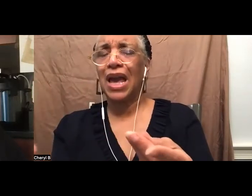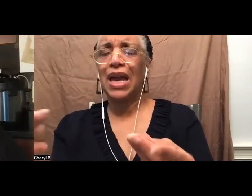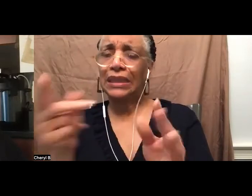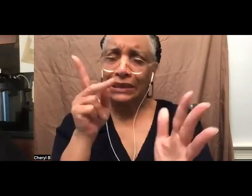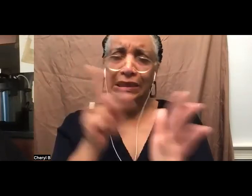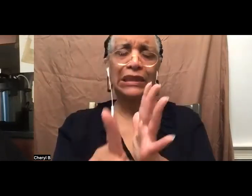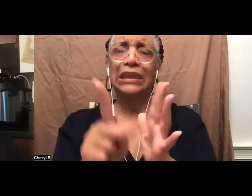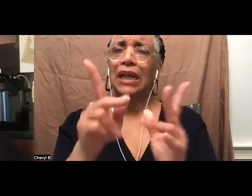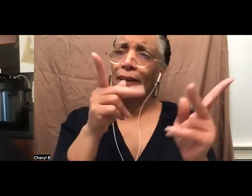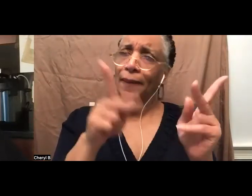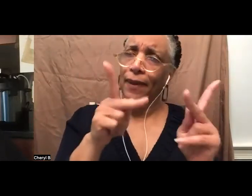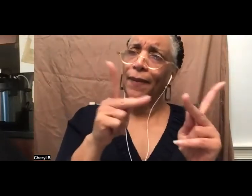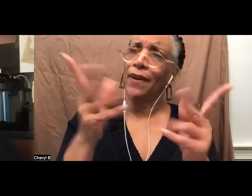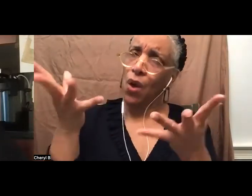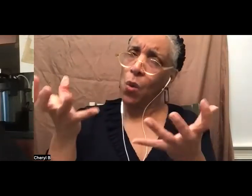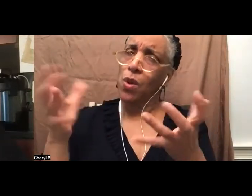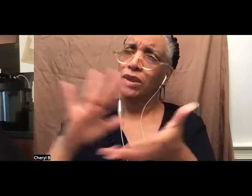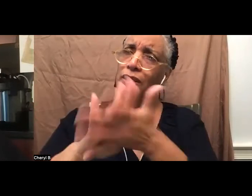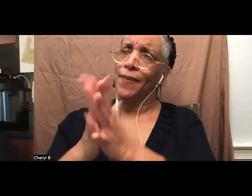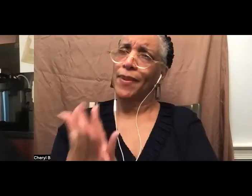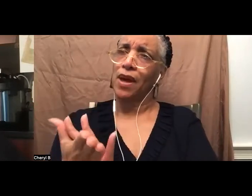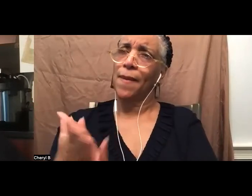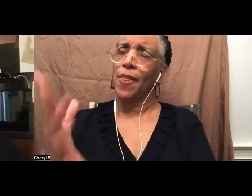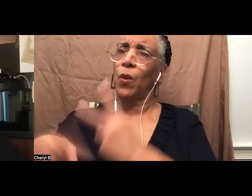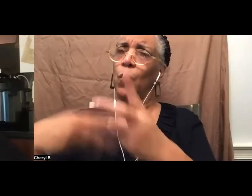trying to be the world leader in solar energy.